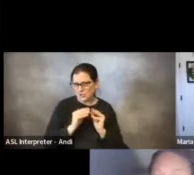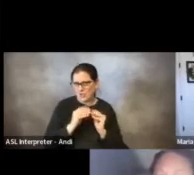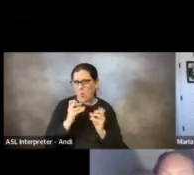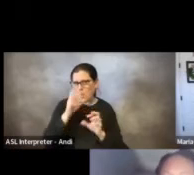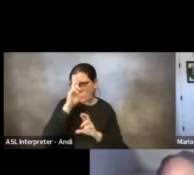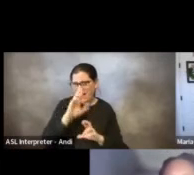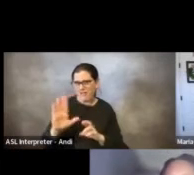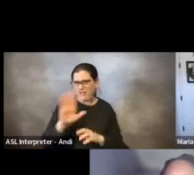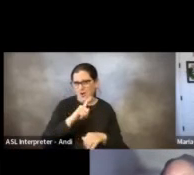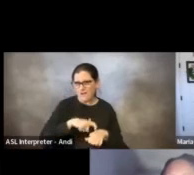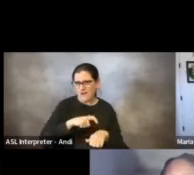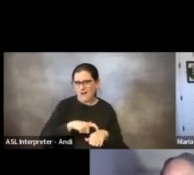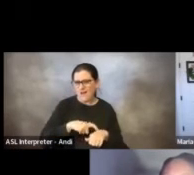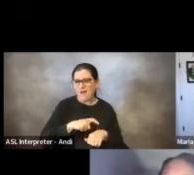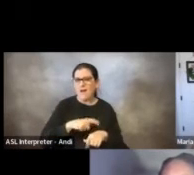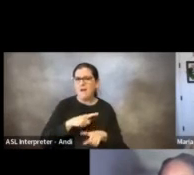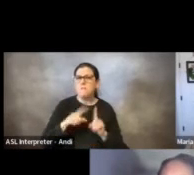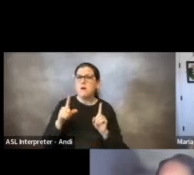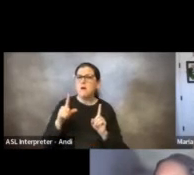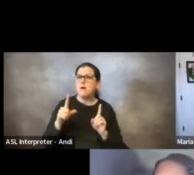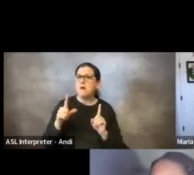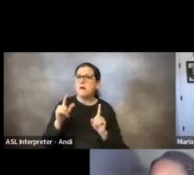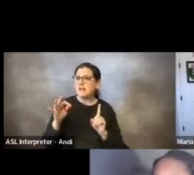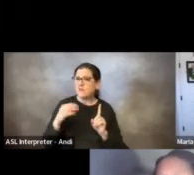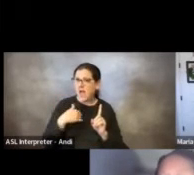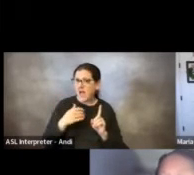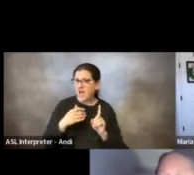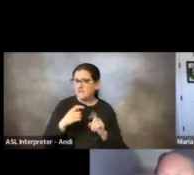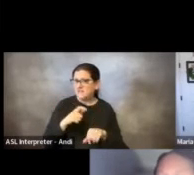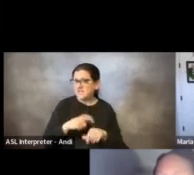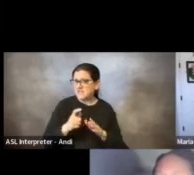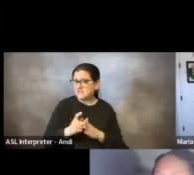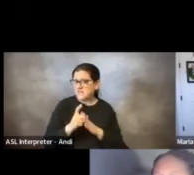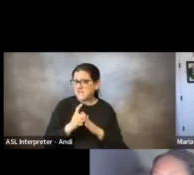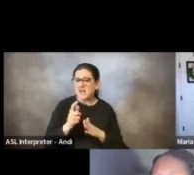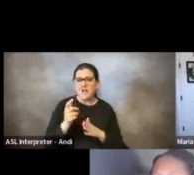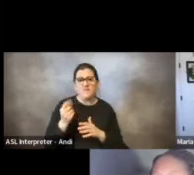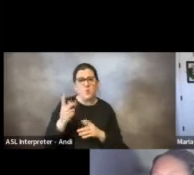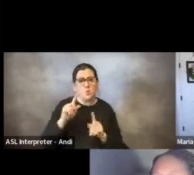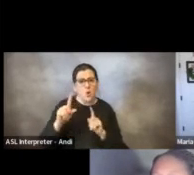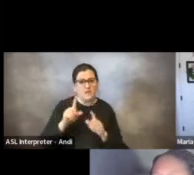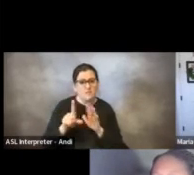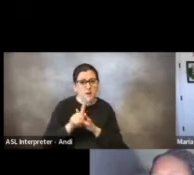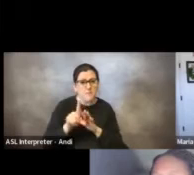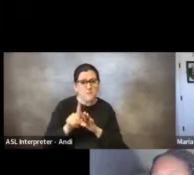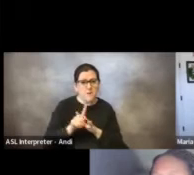time. But if, if we have a minute, I know there were just a few questions that were put in the chat. And thank you guys for